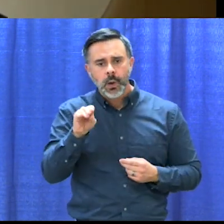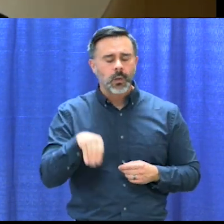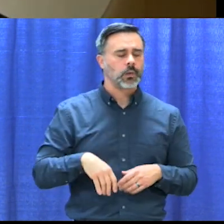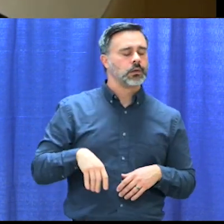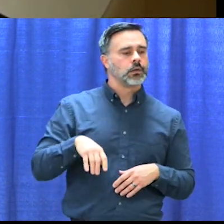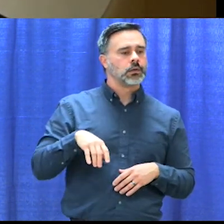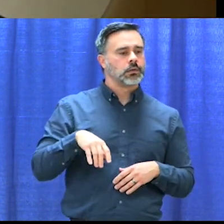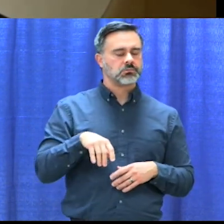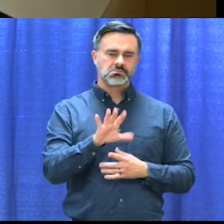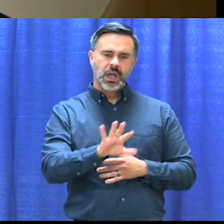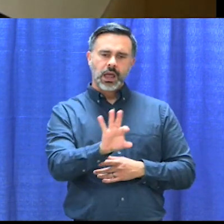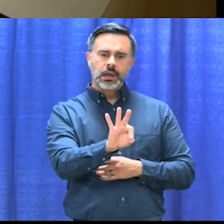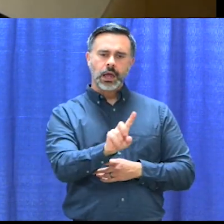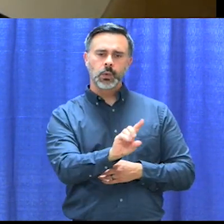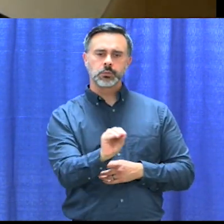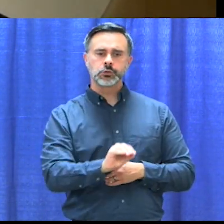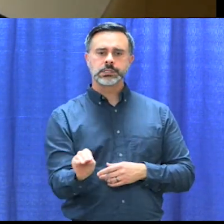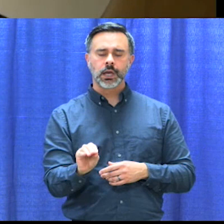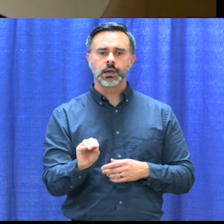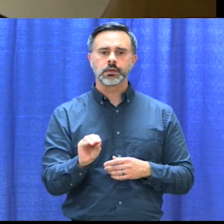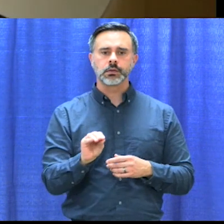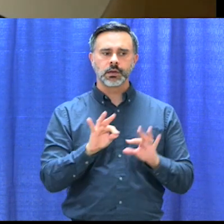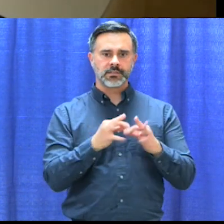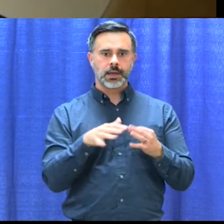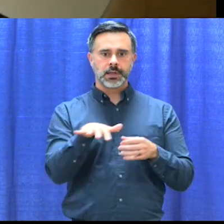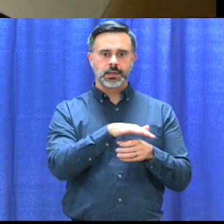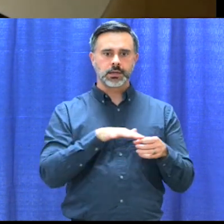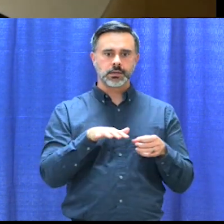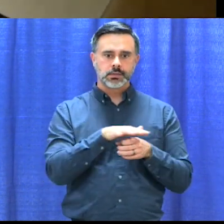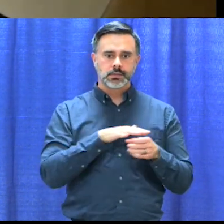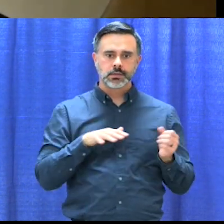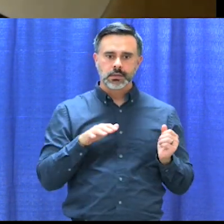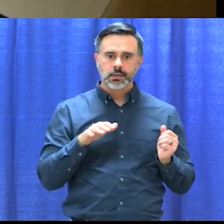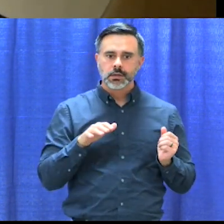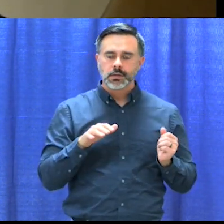About 91% of the families are socioeconomically disadvantaged.